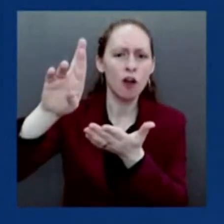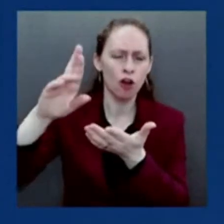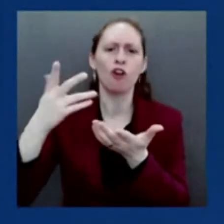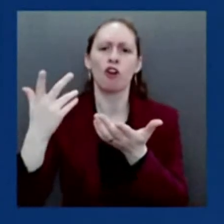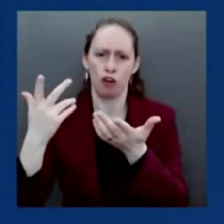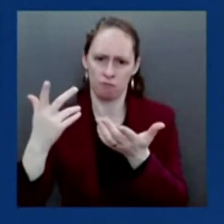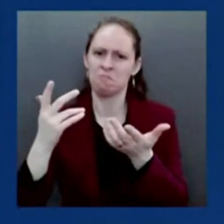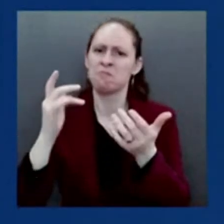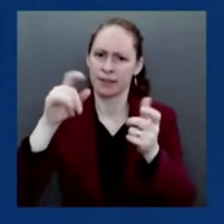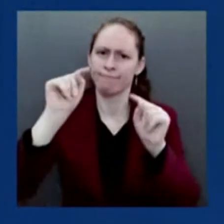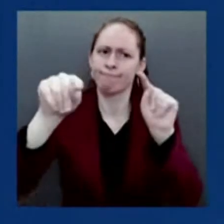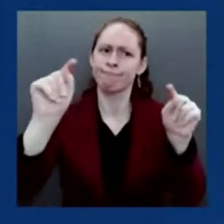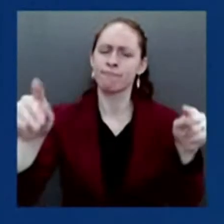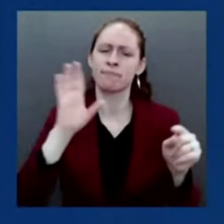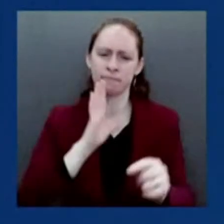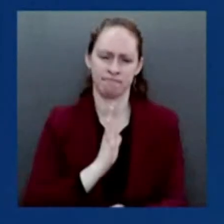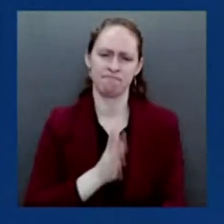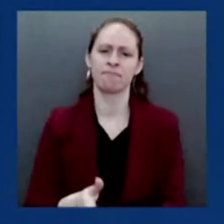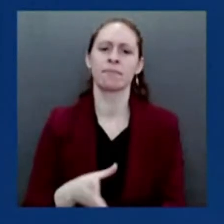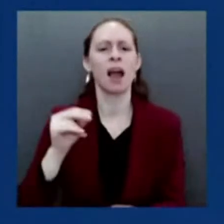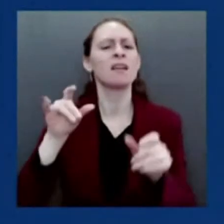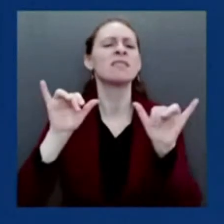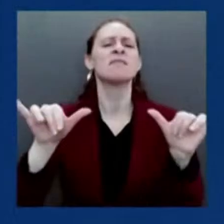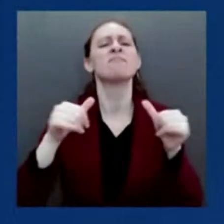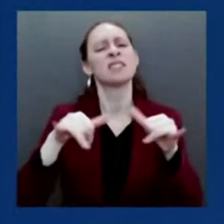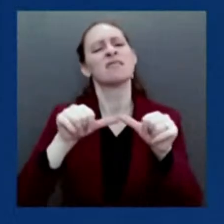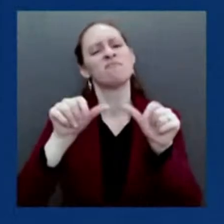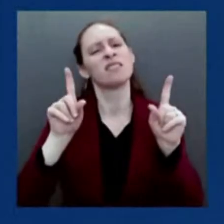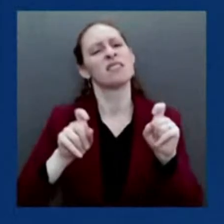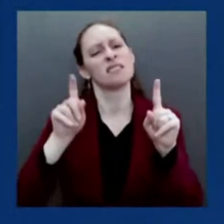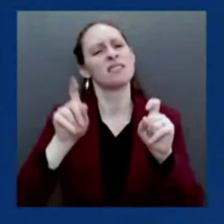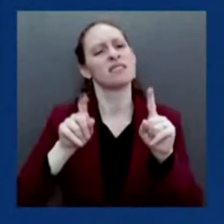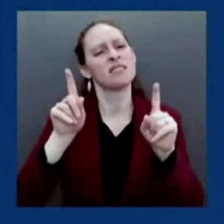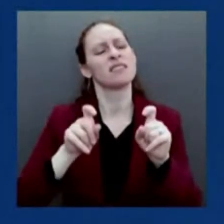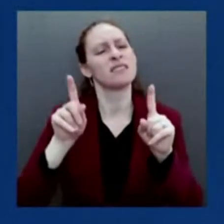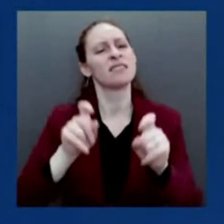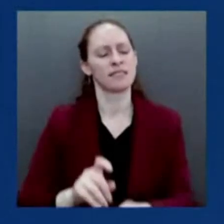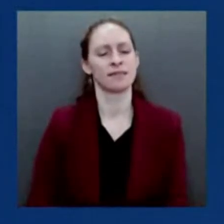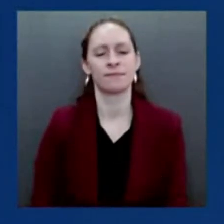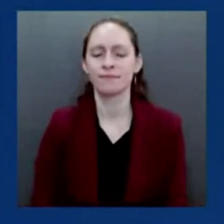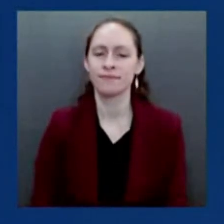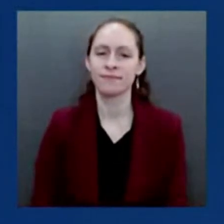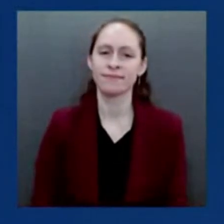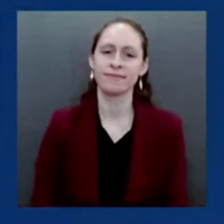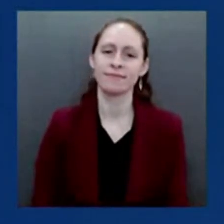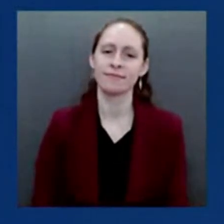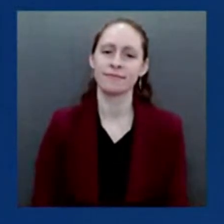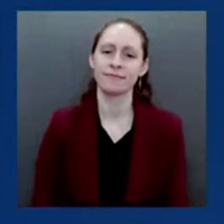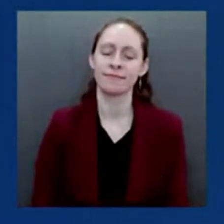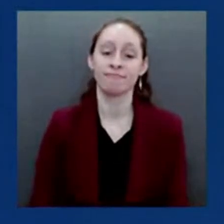THEN TESTING STRATEGIES WHICH THESE WOULD BE HELPFUL FOR. NEXT QUESTION?